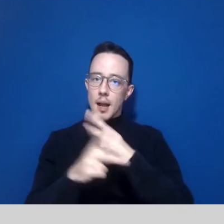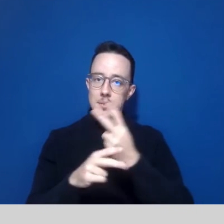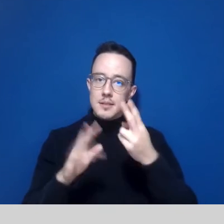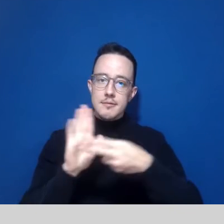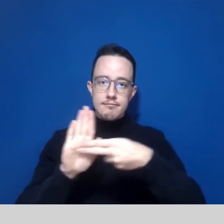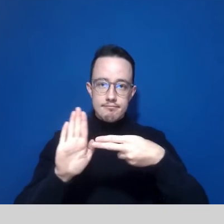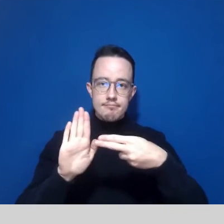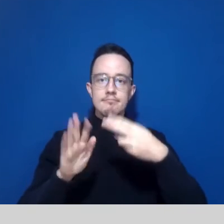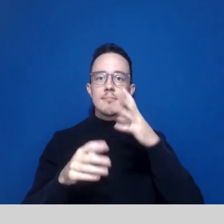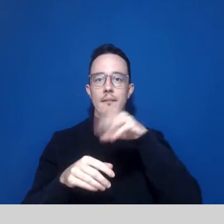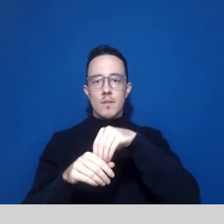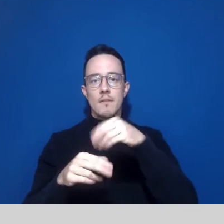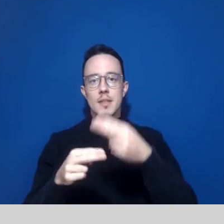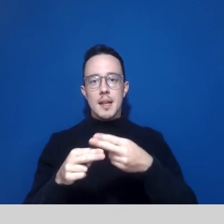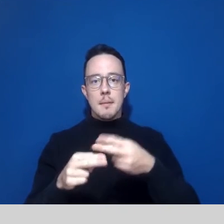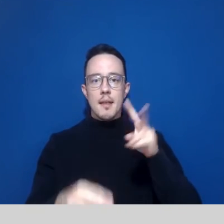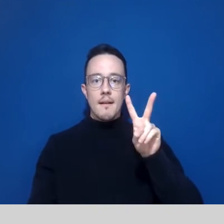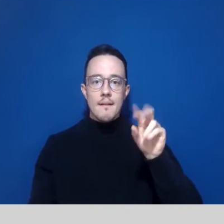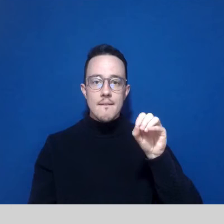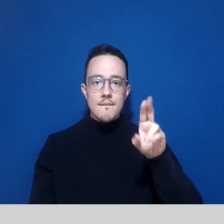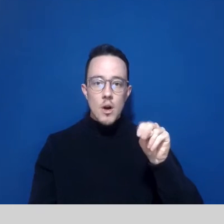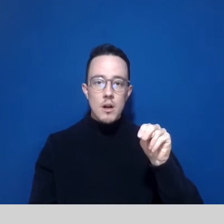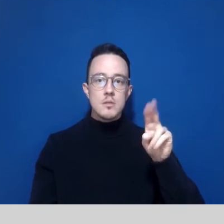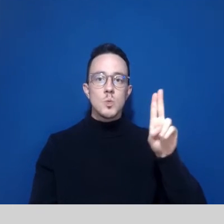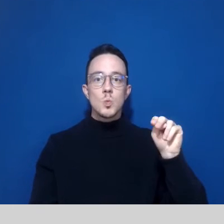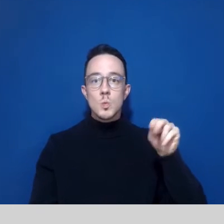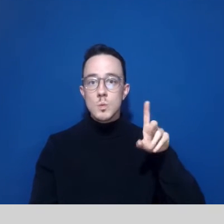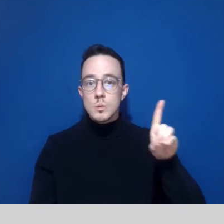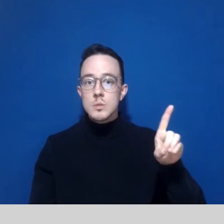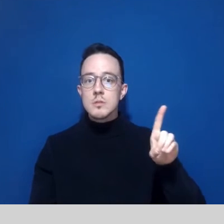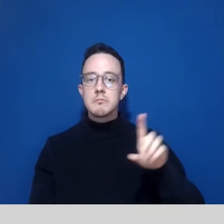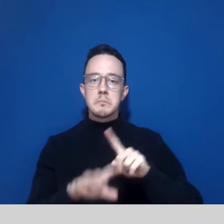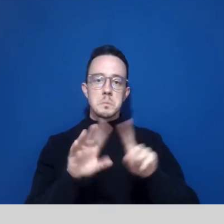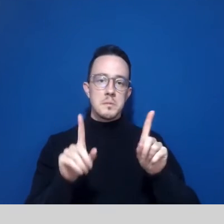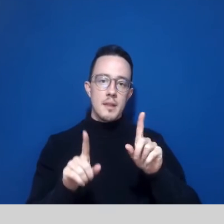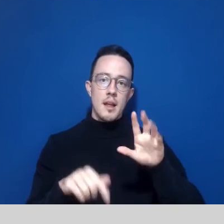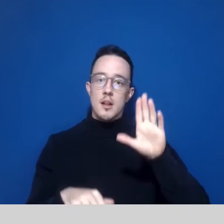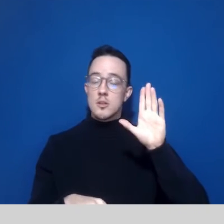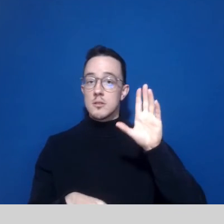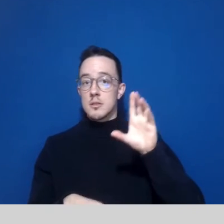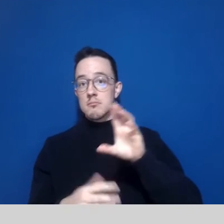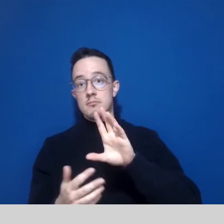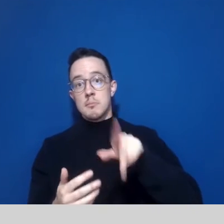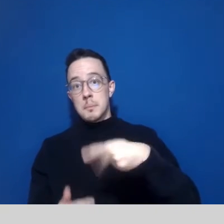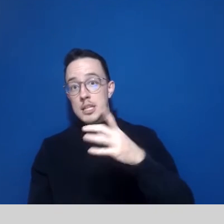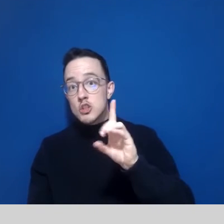So all these aristocratic titles that are part of the names, and the doctors and PhDs,